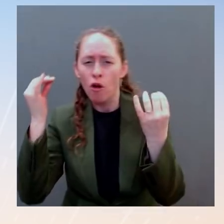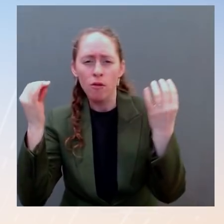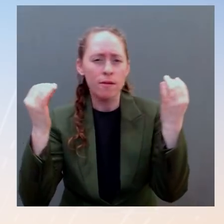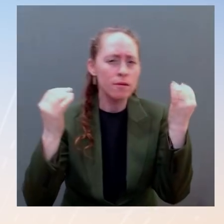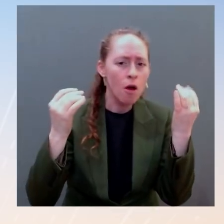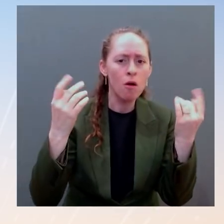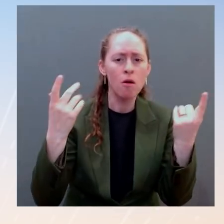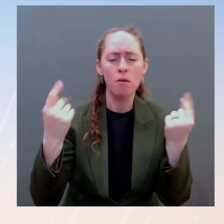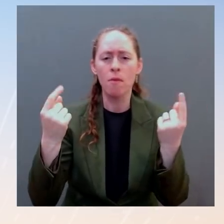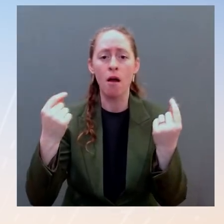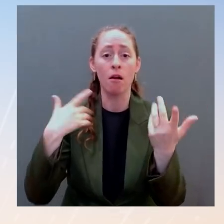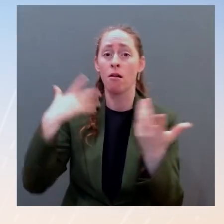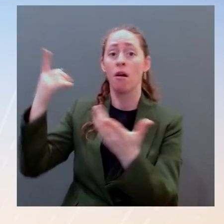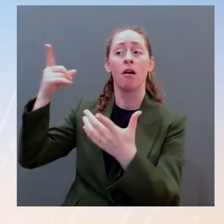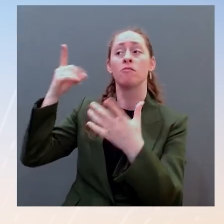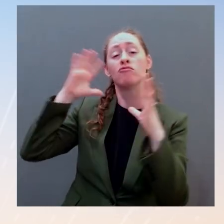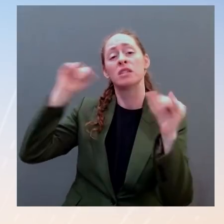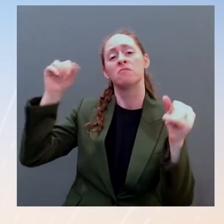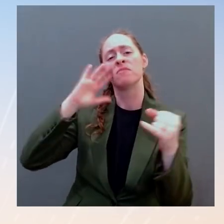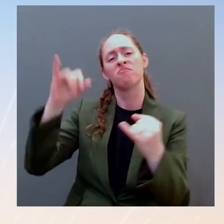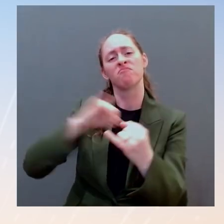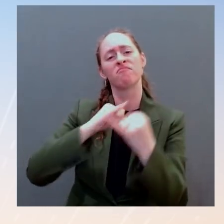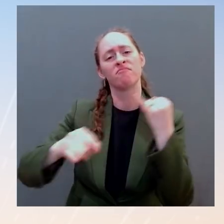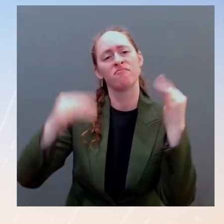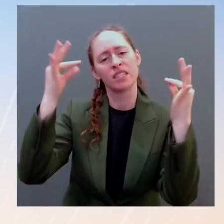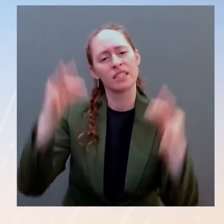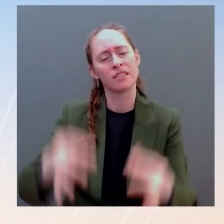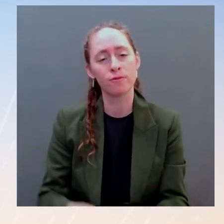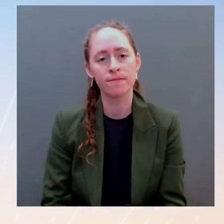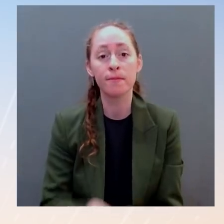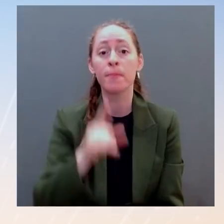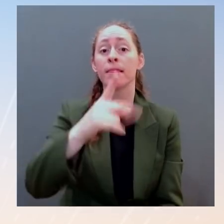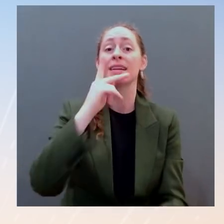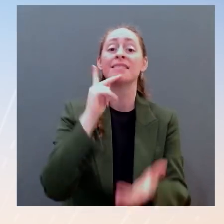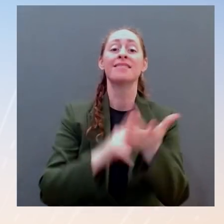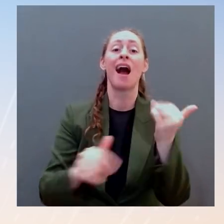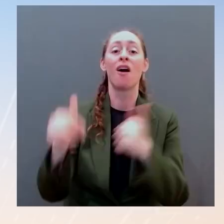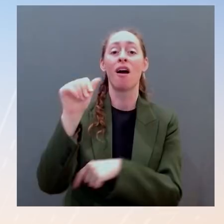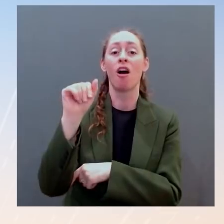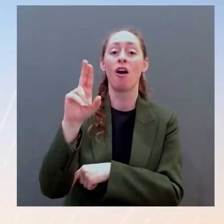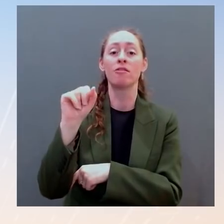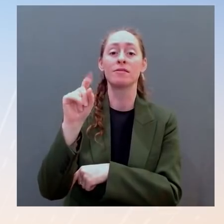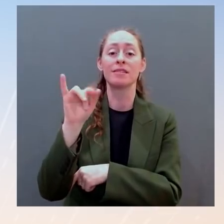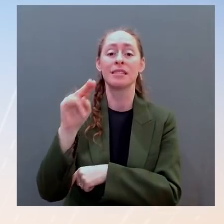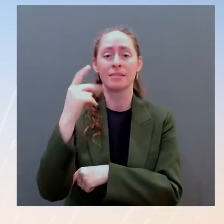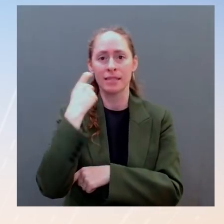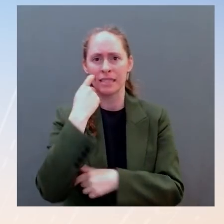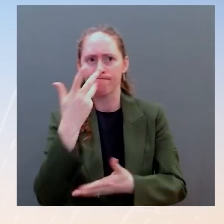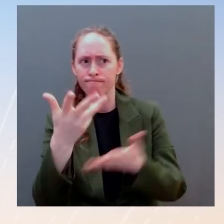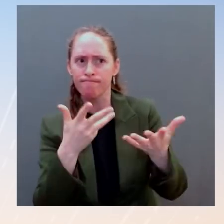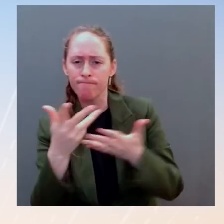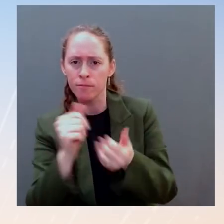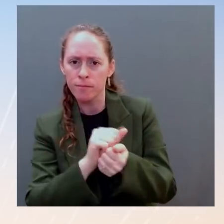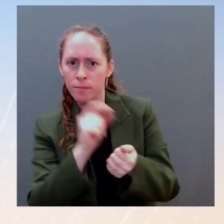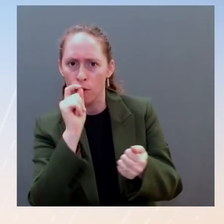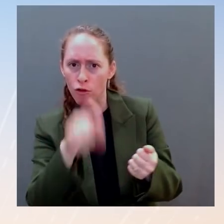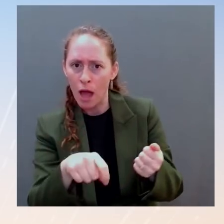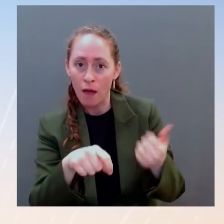to his trip to Ukraine, he was in Germany today meeting to discuss kind of the next steps and what their needs are as the --